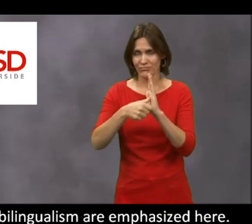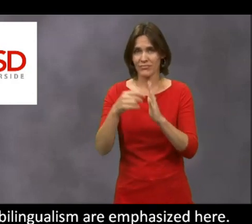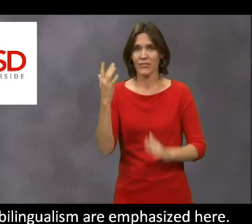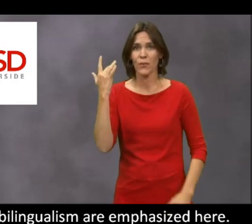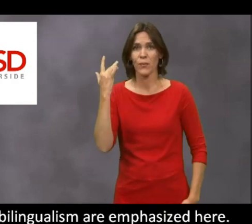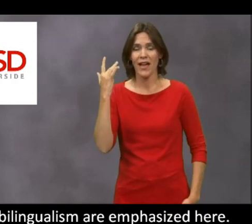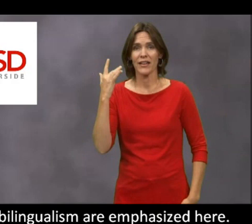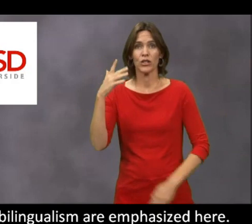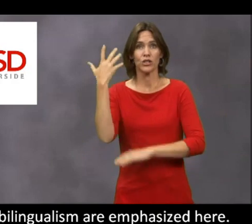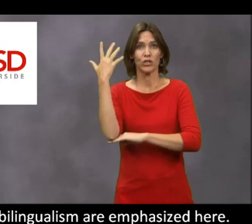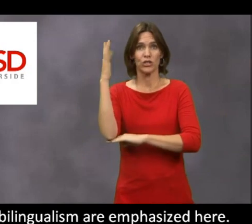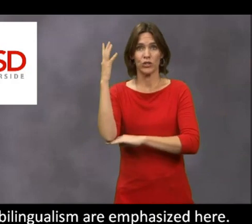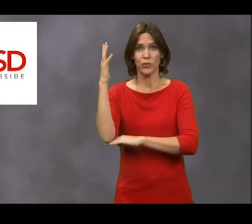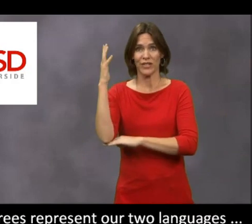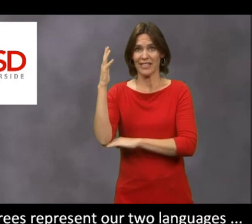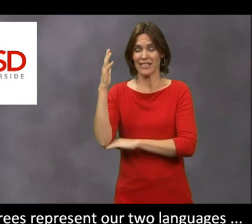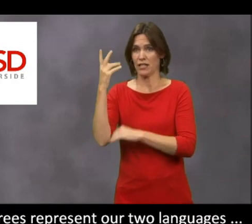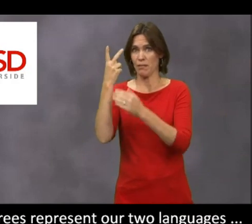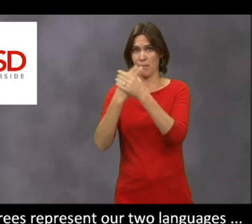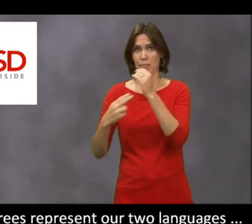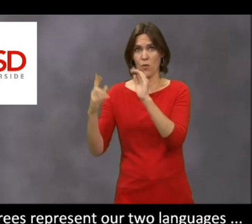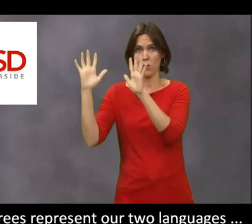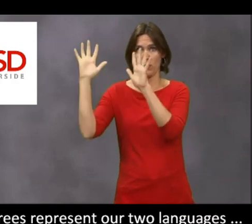The two trees represent our two languages ...